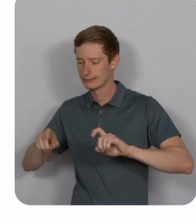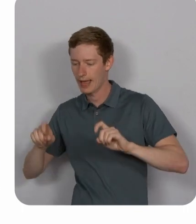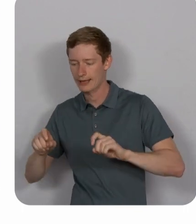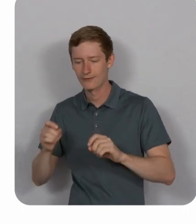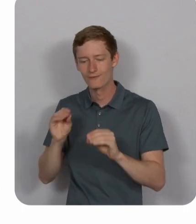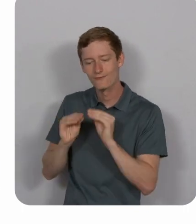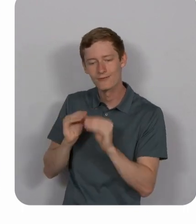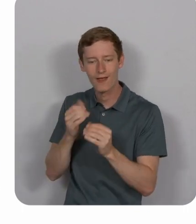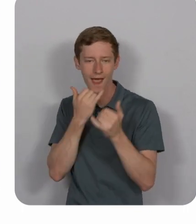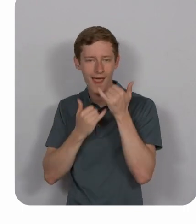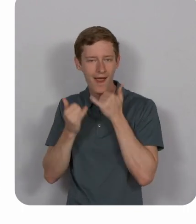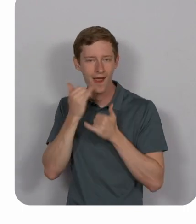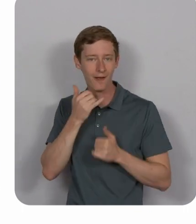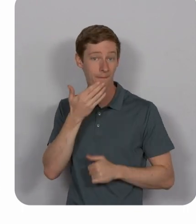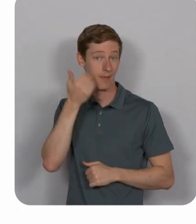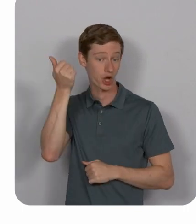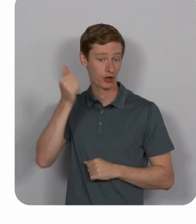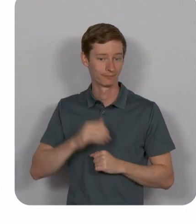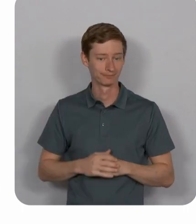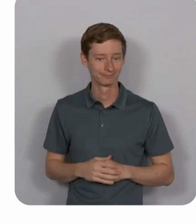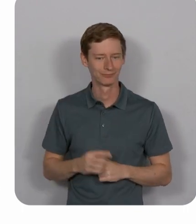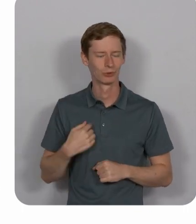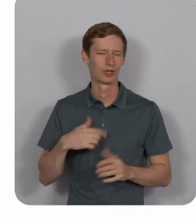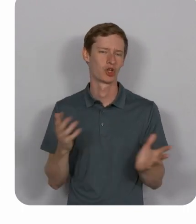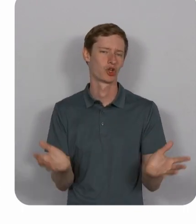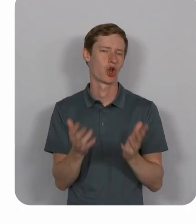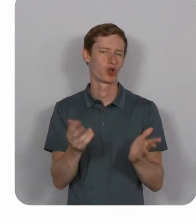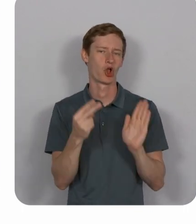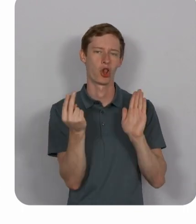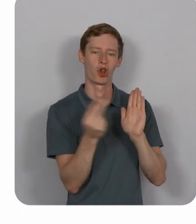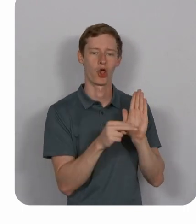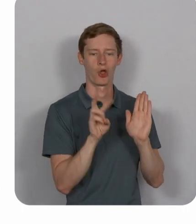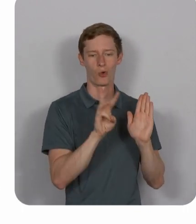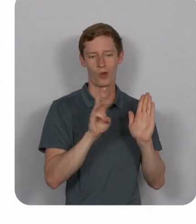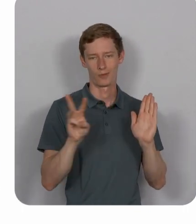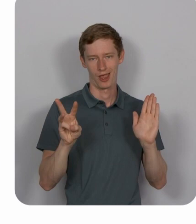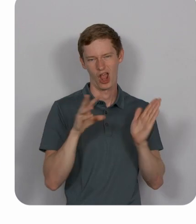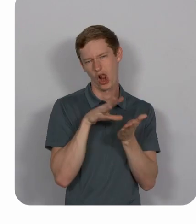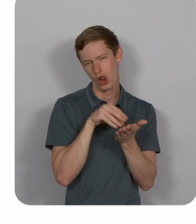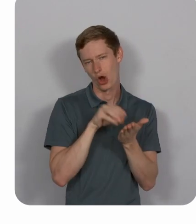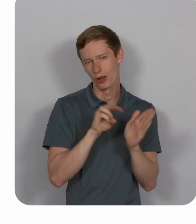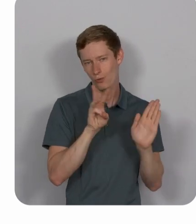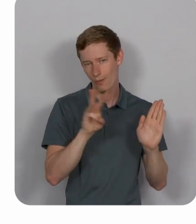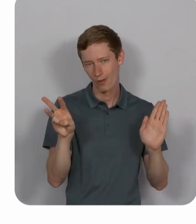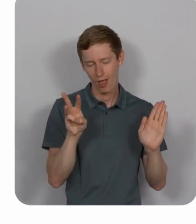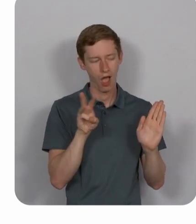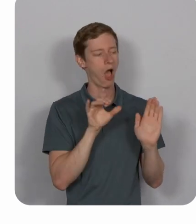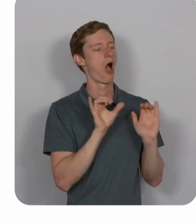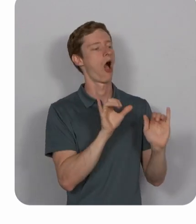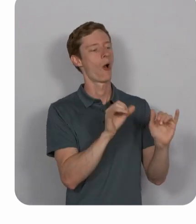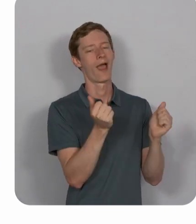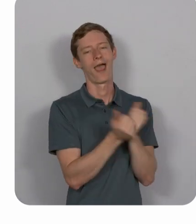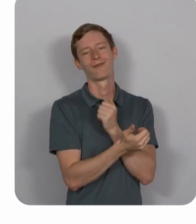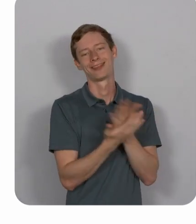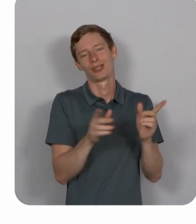We encourage you to go to our learning website where you can find everything you need to be successful with these tools.